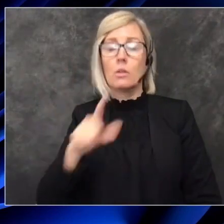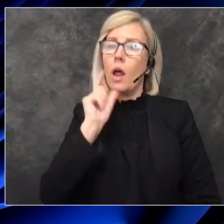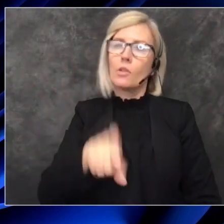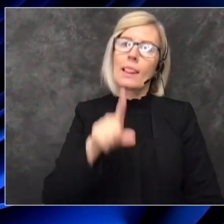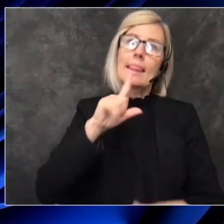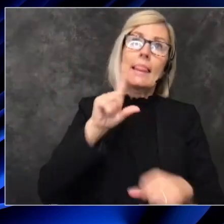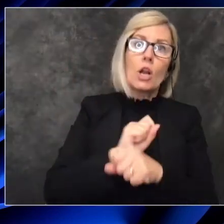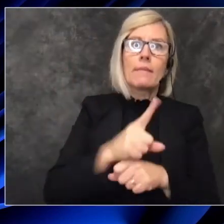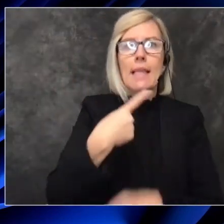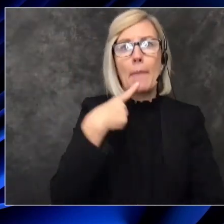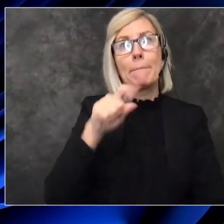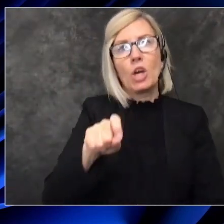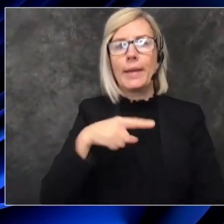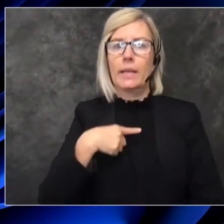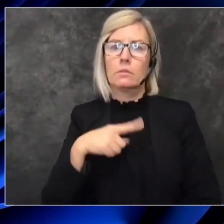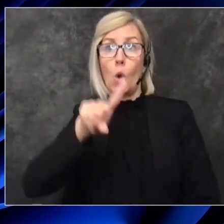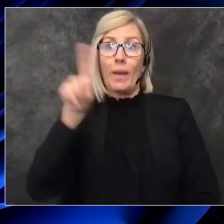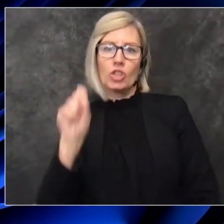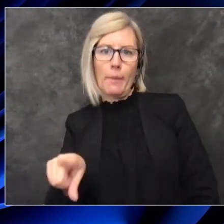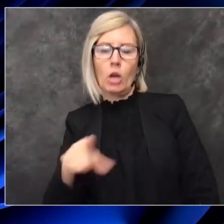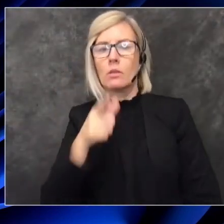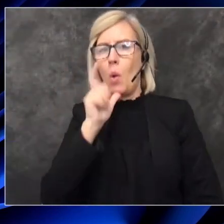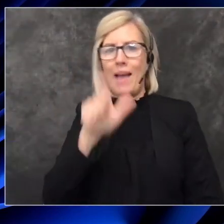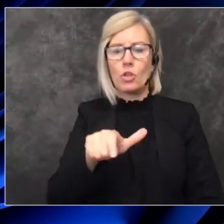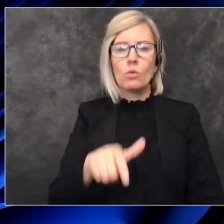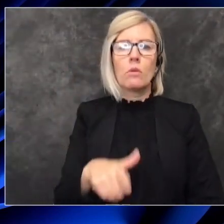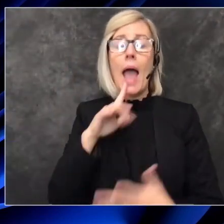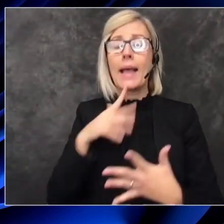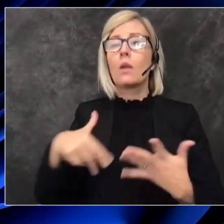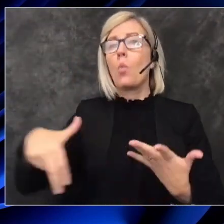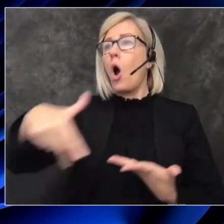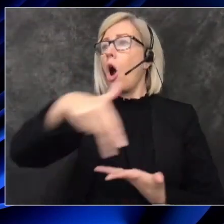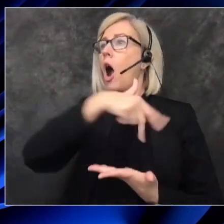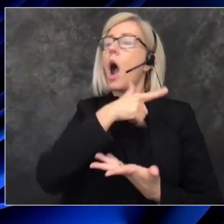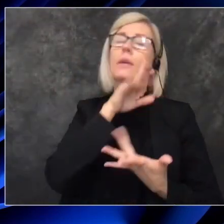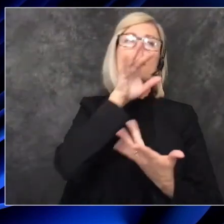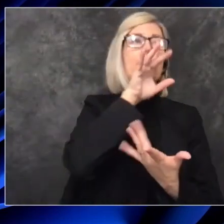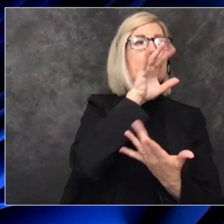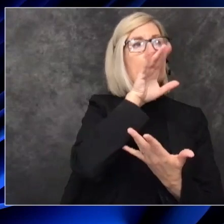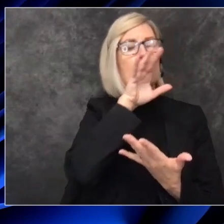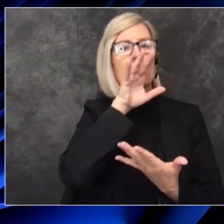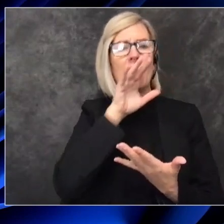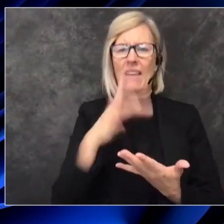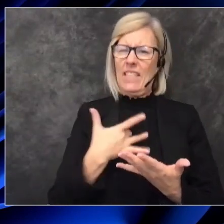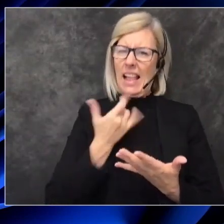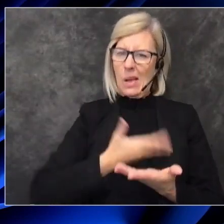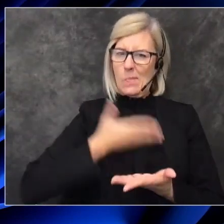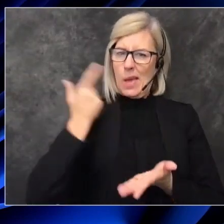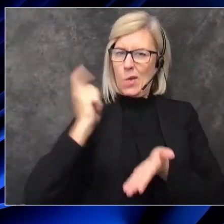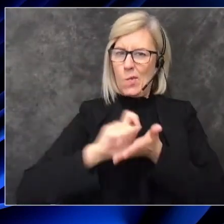I can walk around the room. I don't know. I feel like a better writer. It's been really helpful to stay